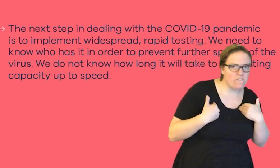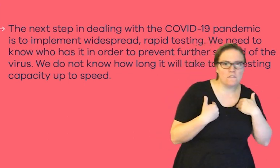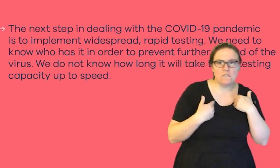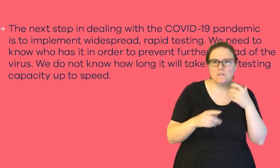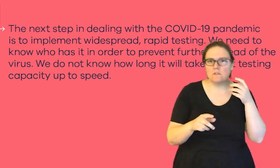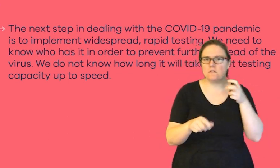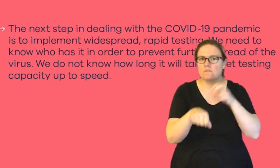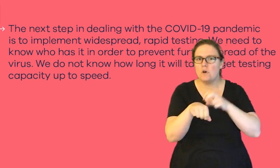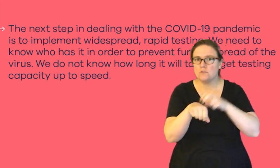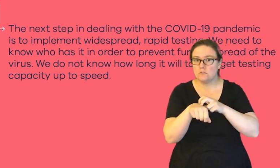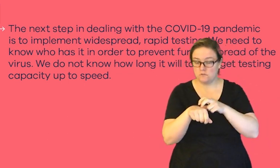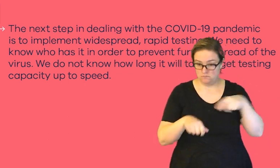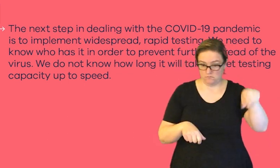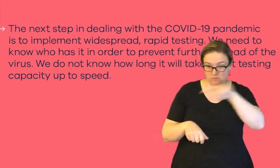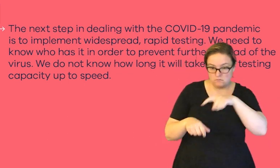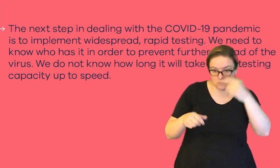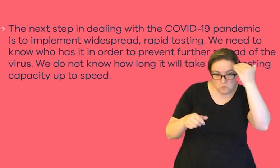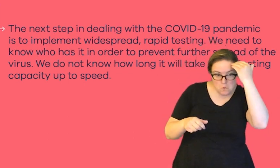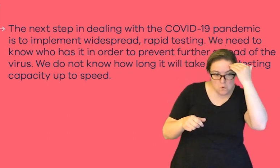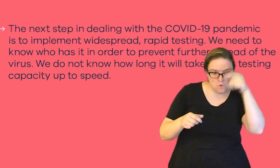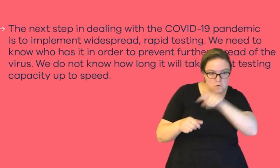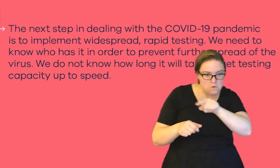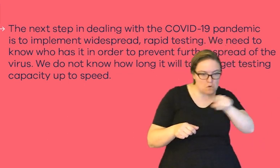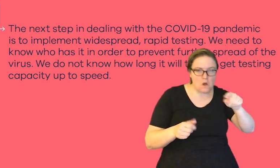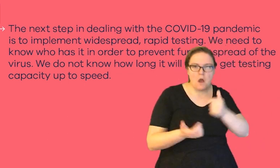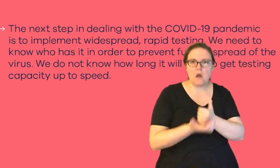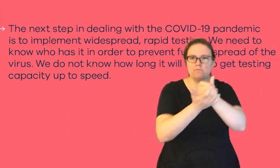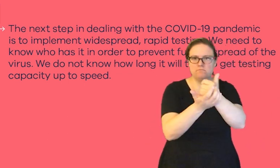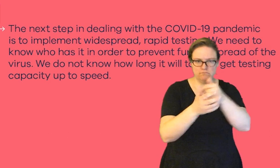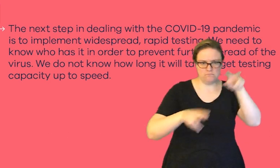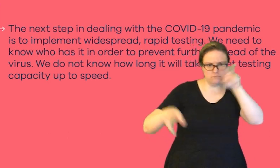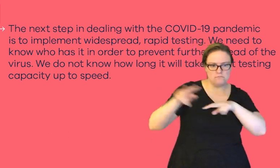prevent further spread of the disease.